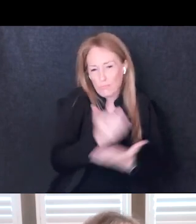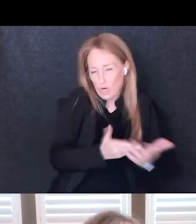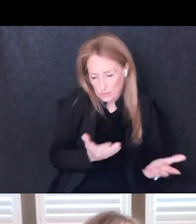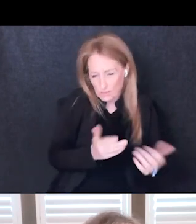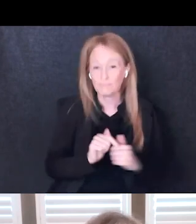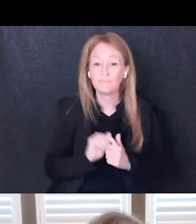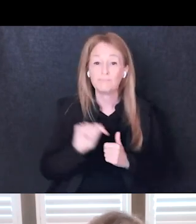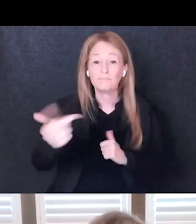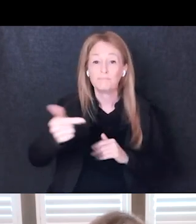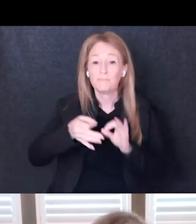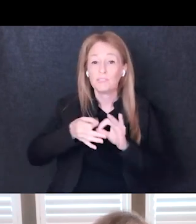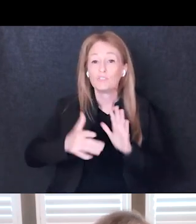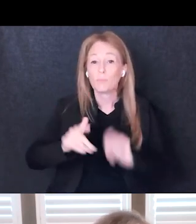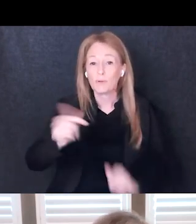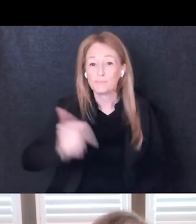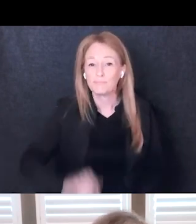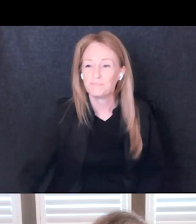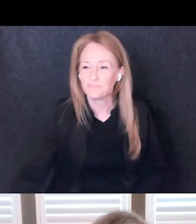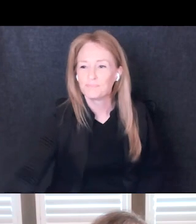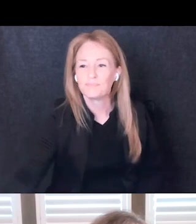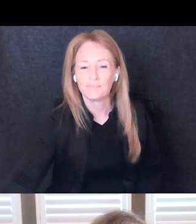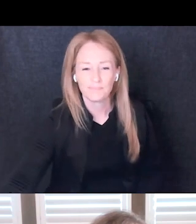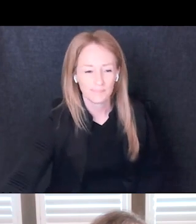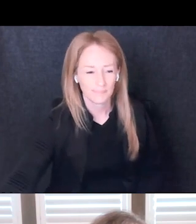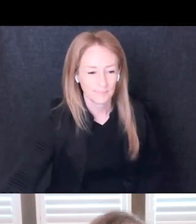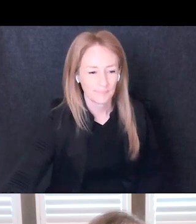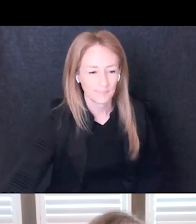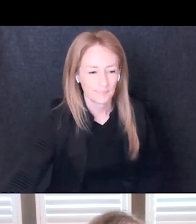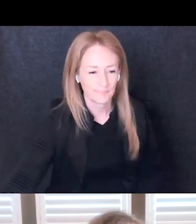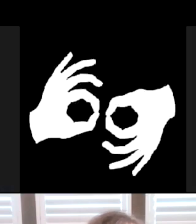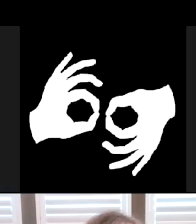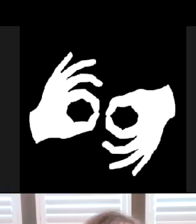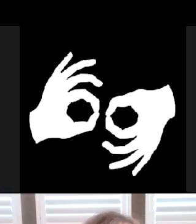WHATEVER WORKS FOR YOU. JUST TO GIVE YOU INFORMATION ON THE CONTENT, IT BEGINS